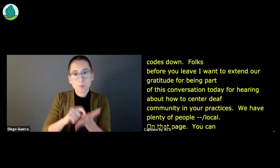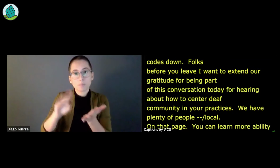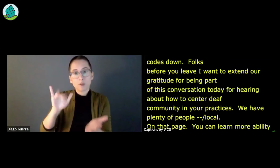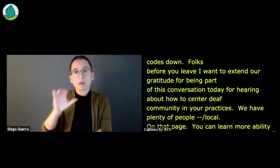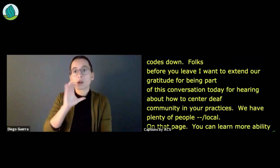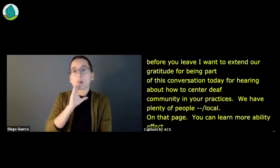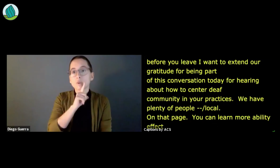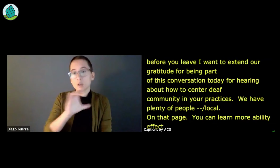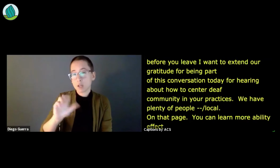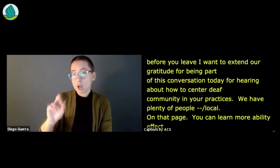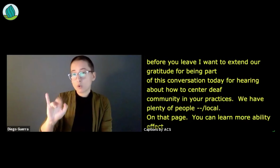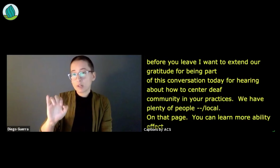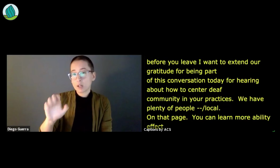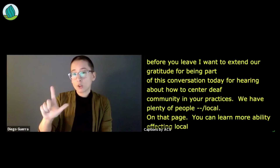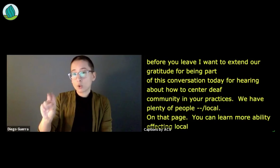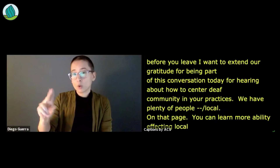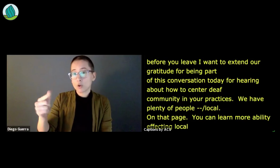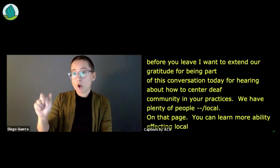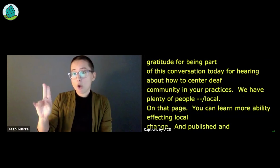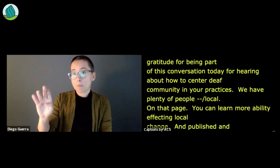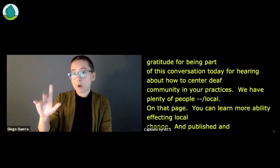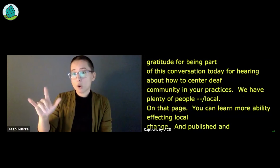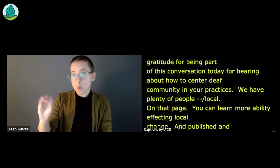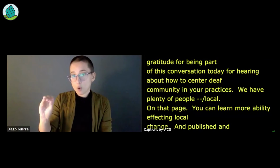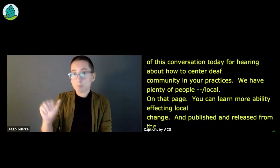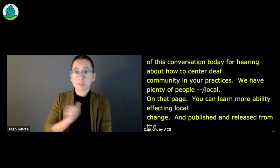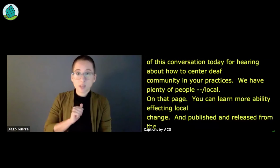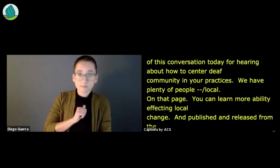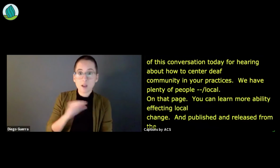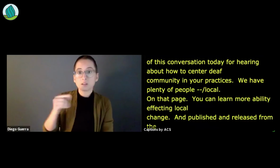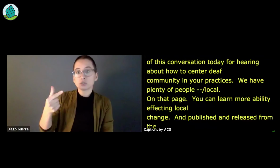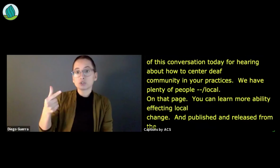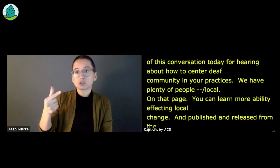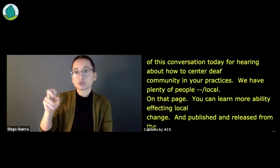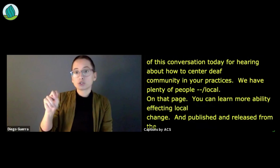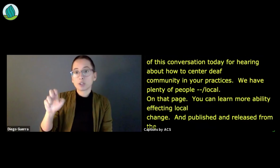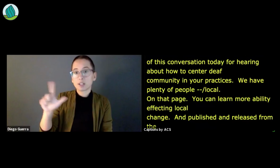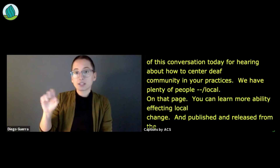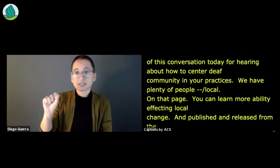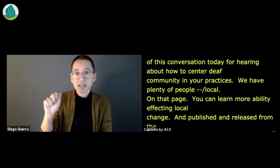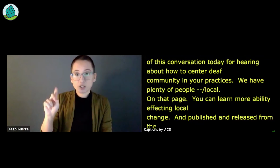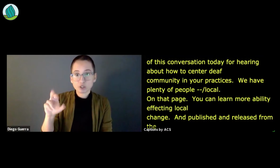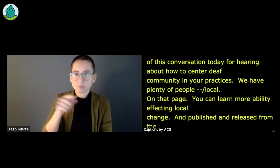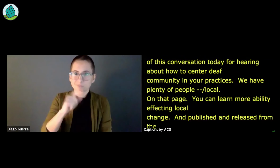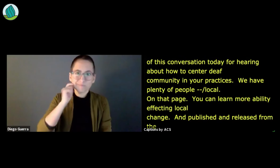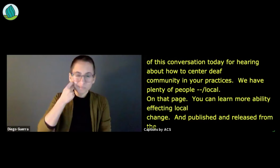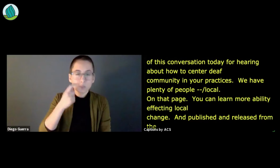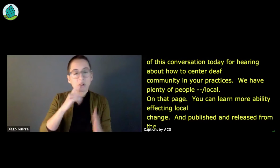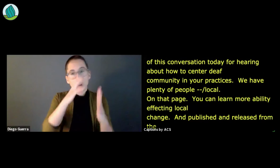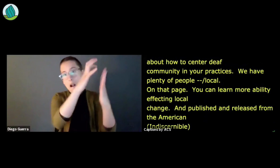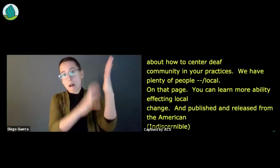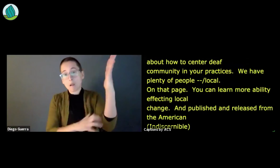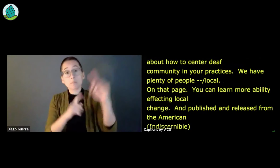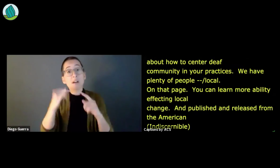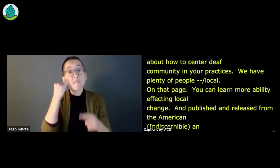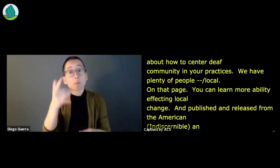by Dr. Lou Garberoglio, which is a long article, and there is a summary.